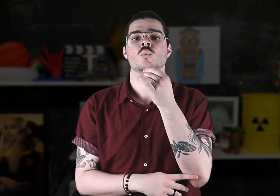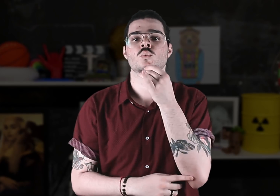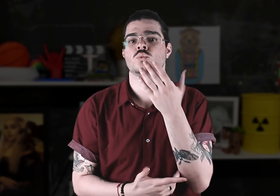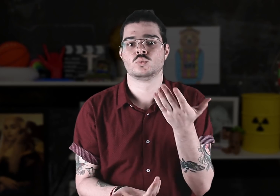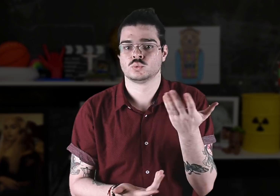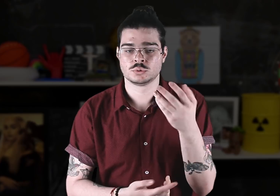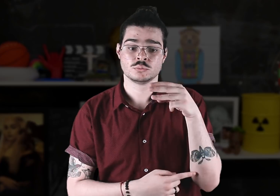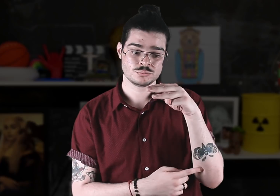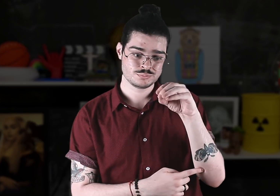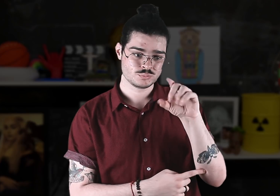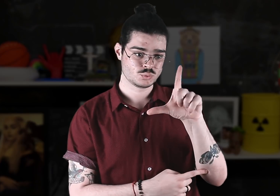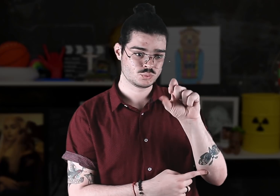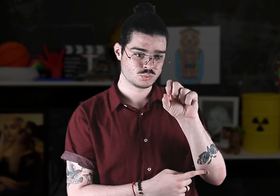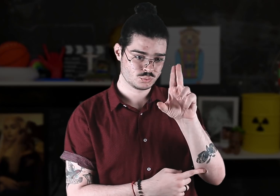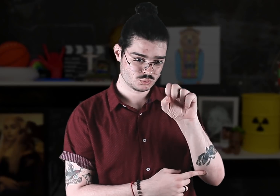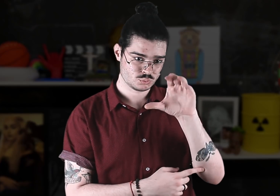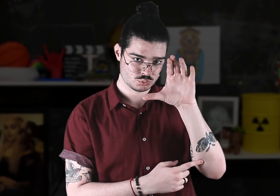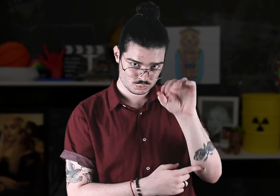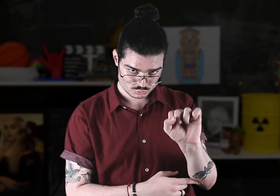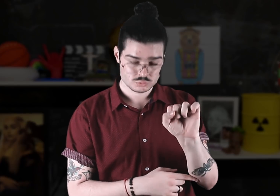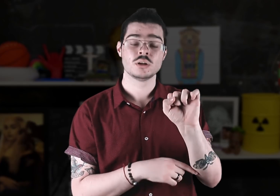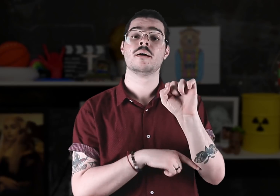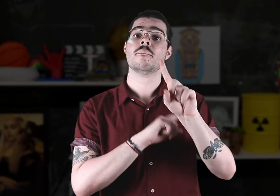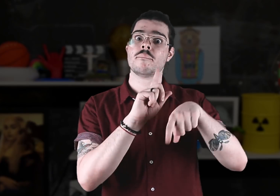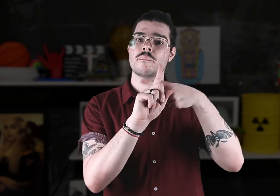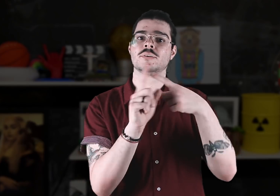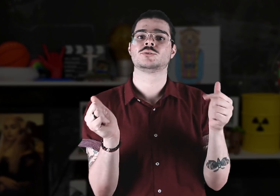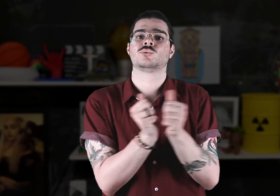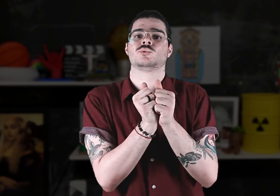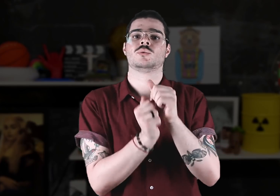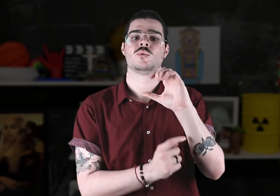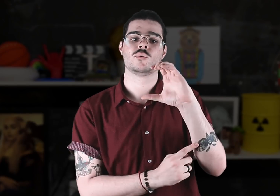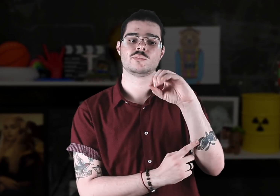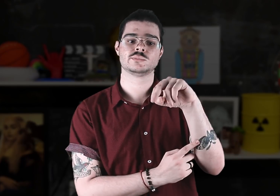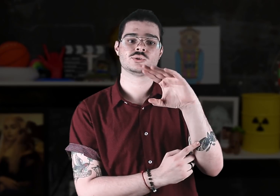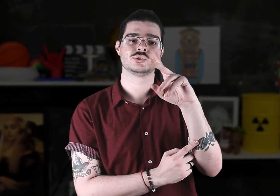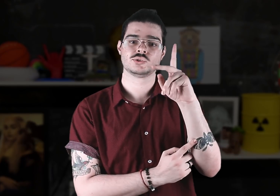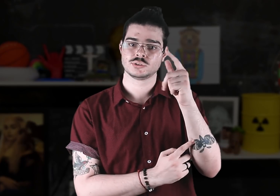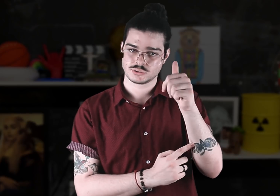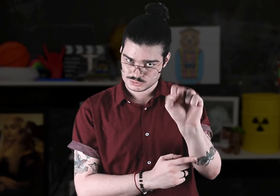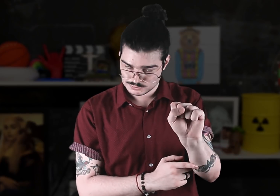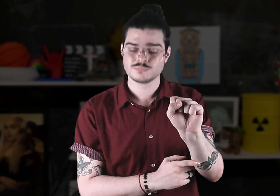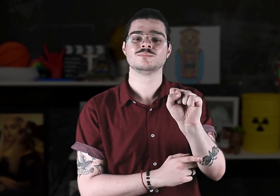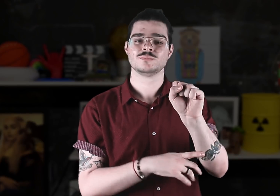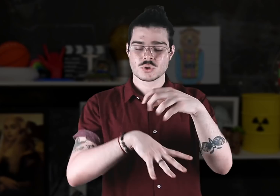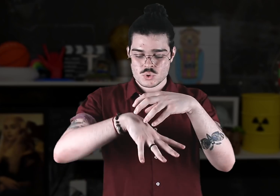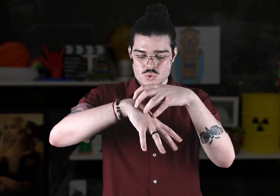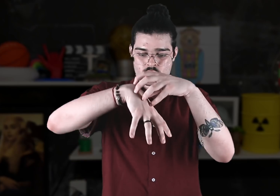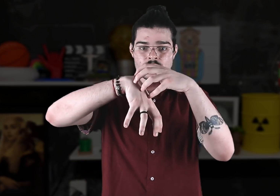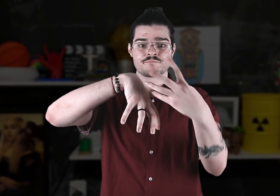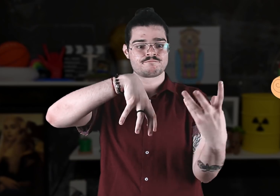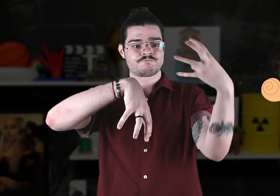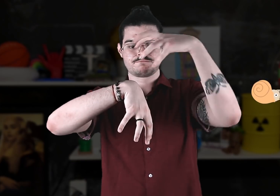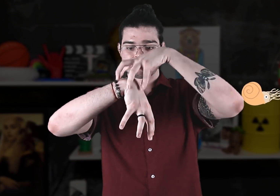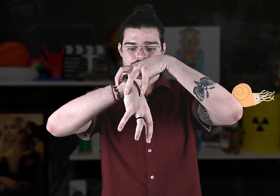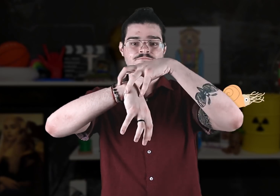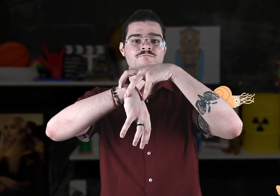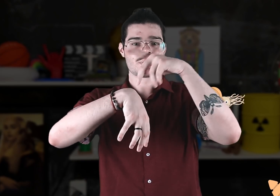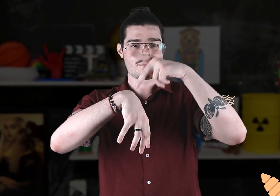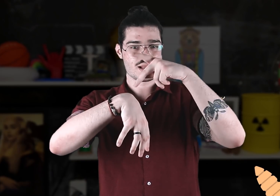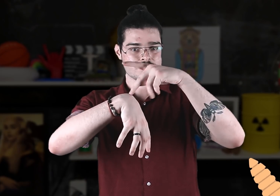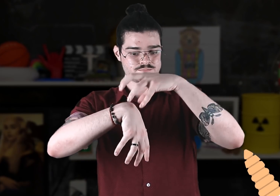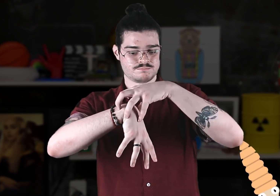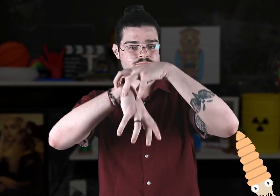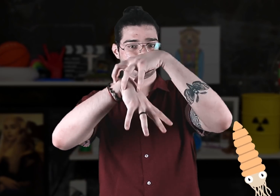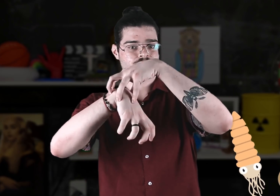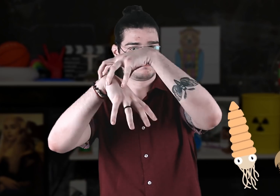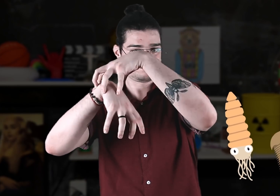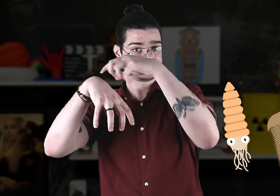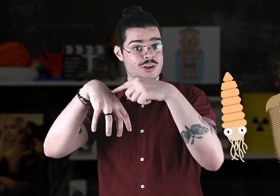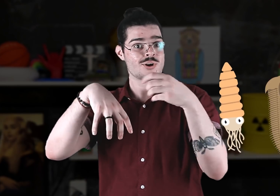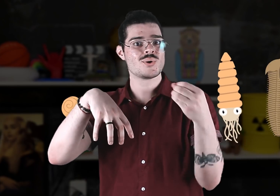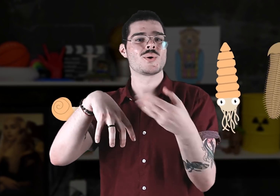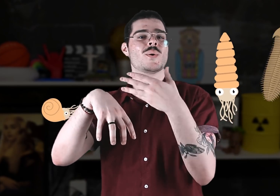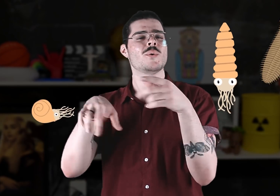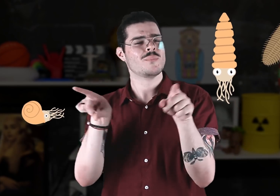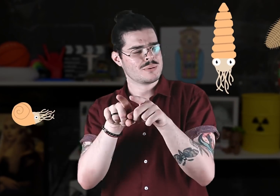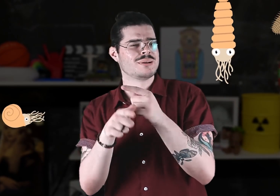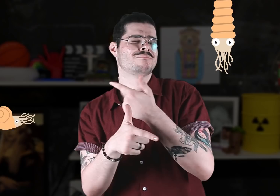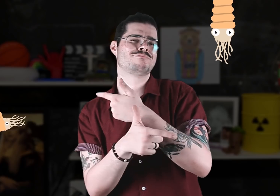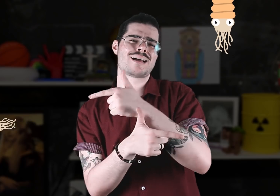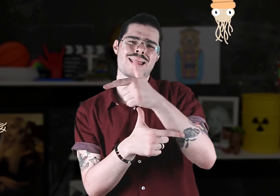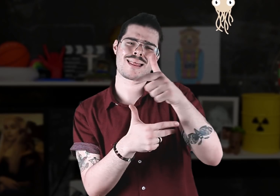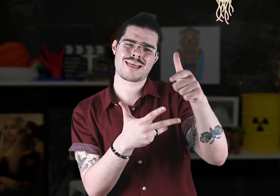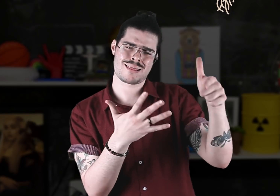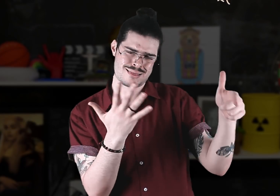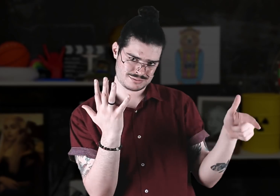as mollusks with shells and others.